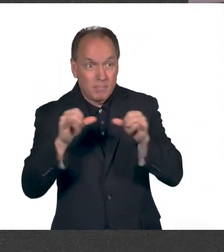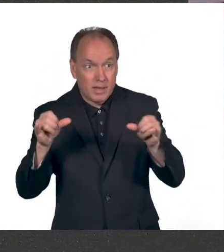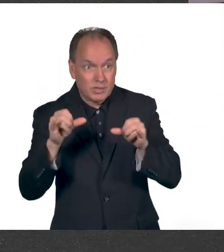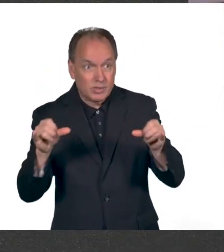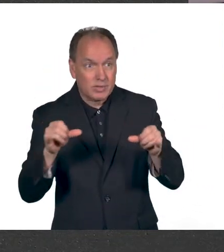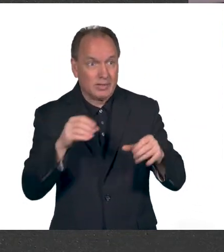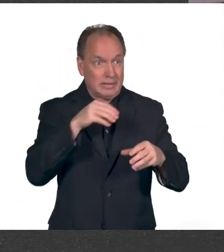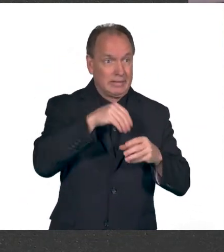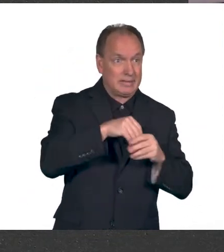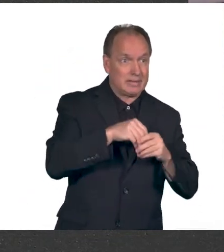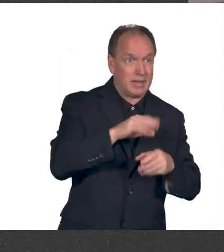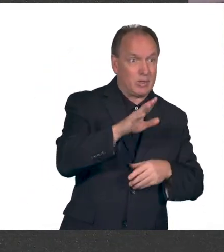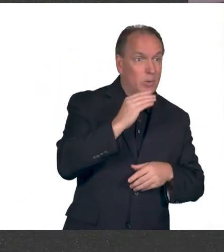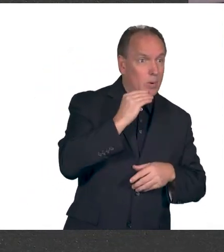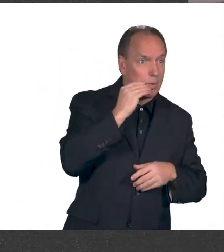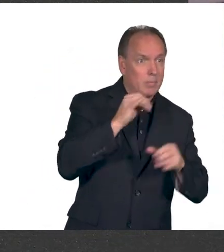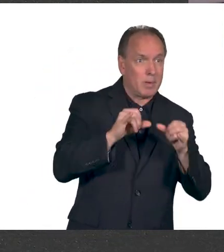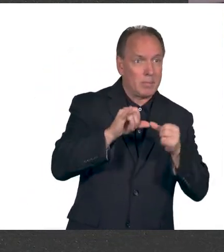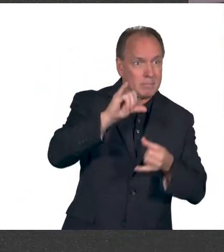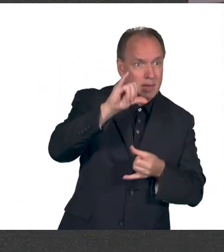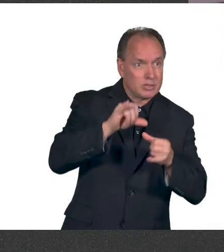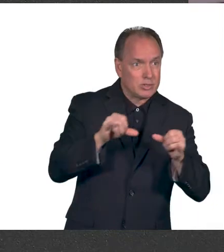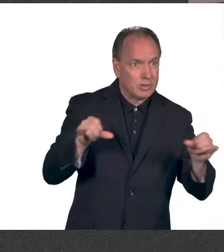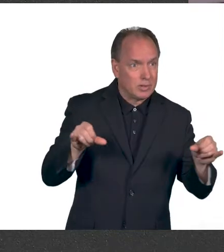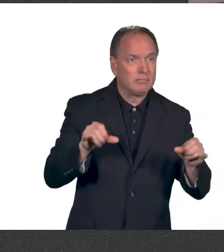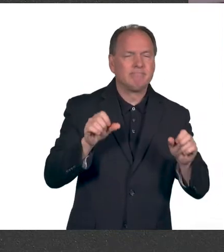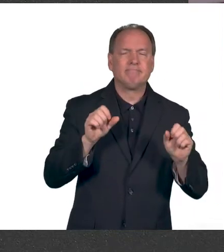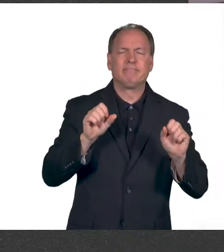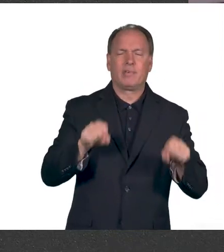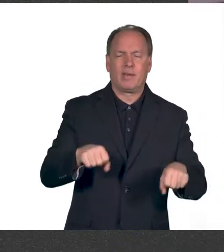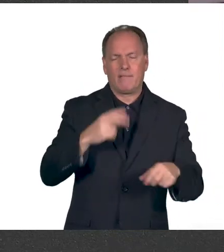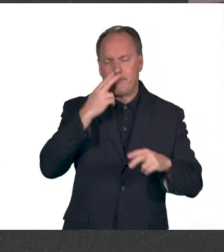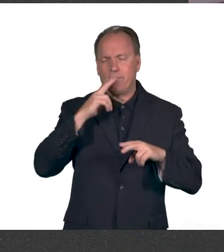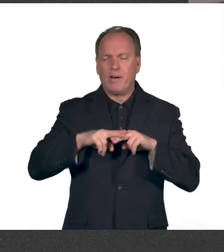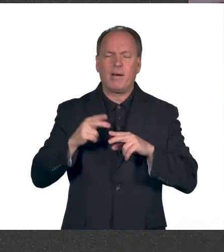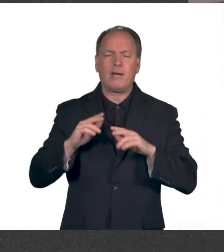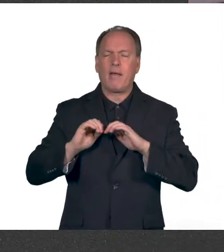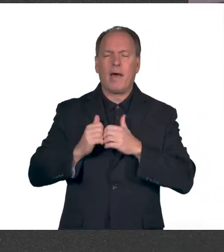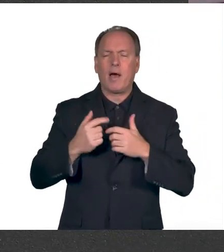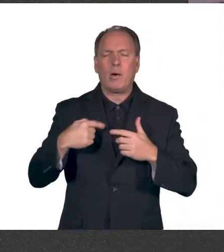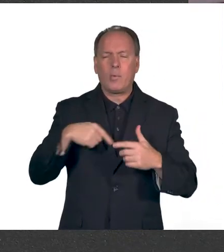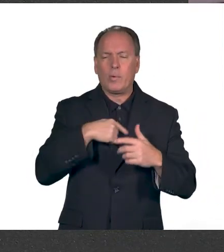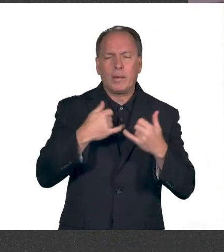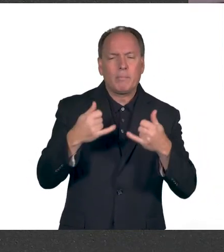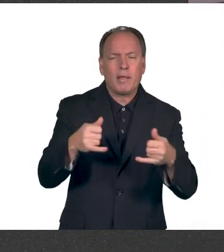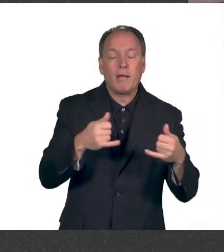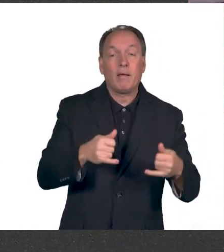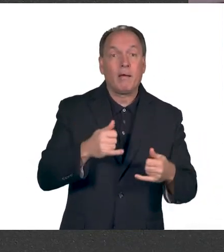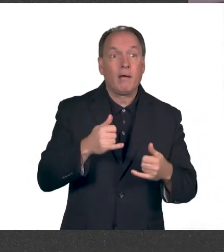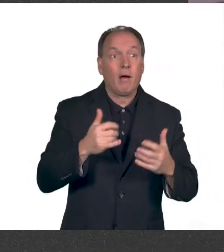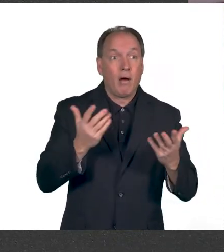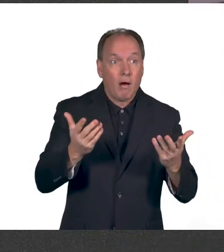you can even measure things inside, such a fun way to play. Speaking of fun,